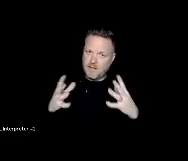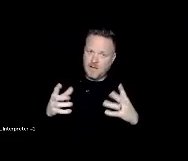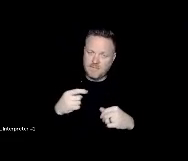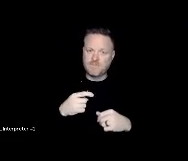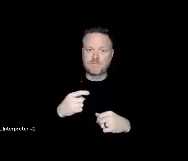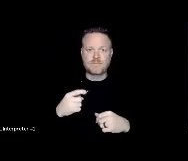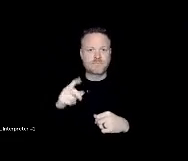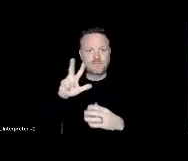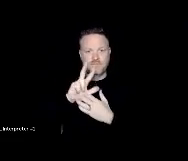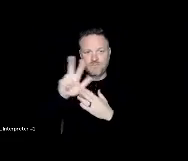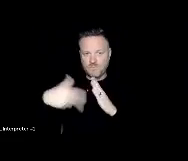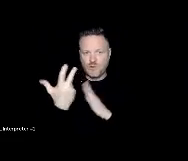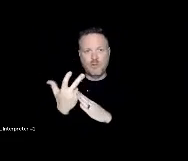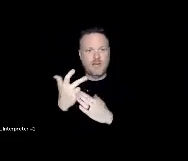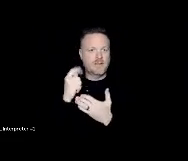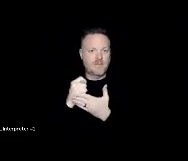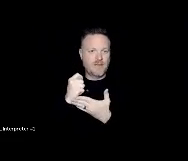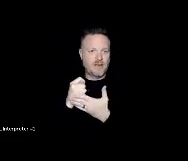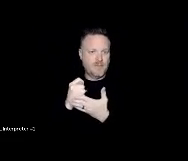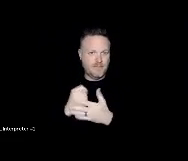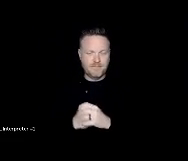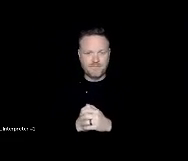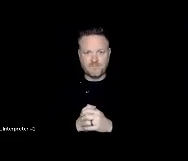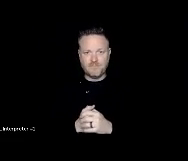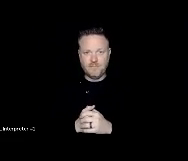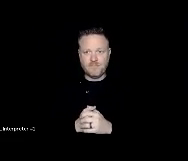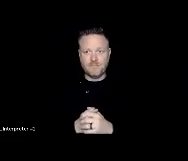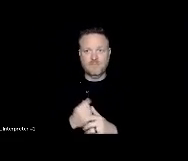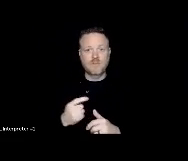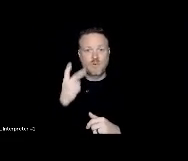Three hours of therapy. You look at the pictures and you say,